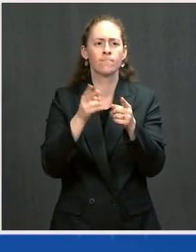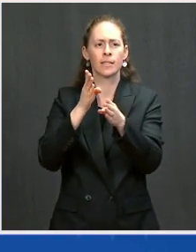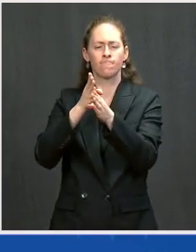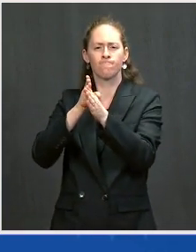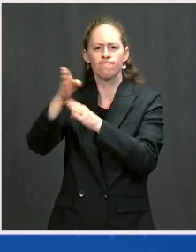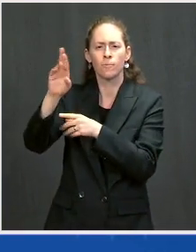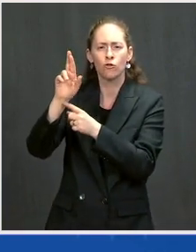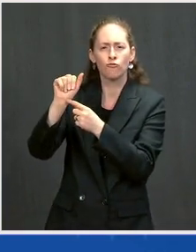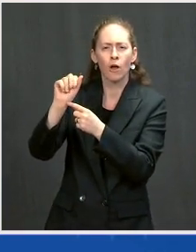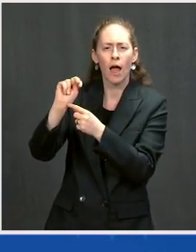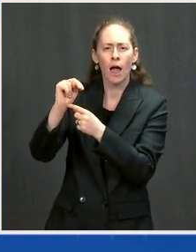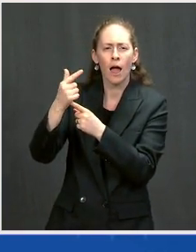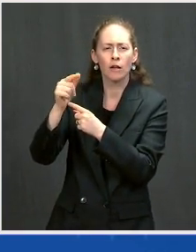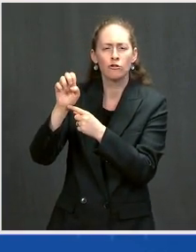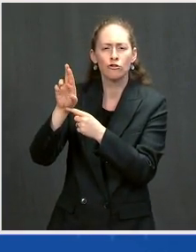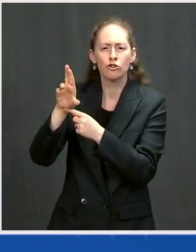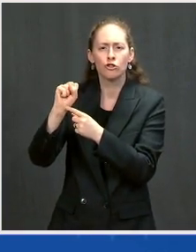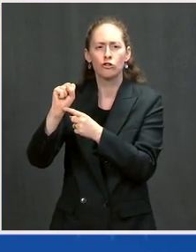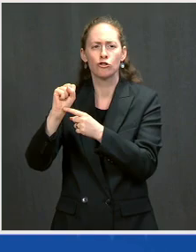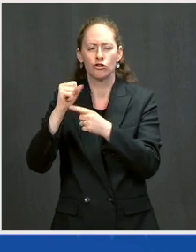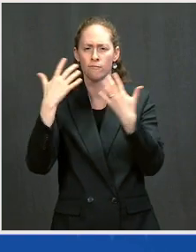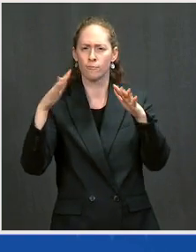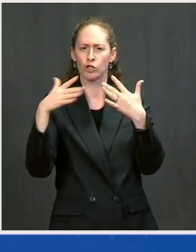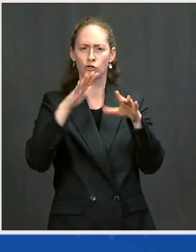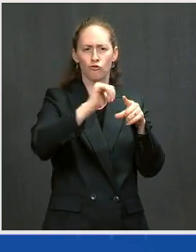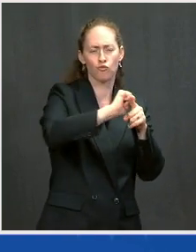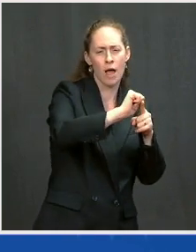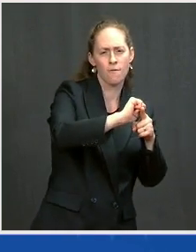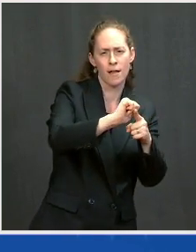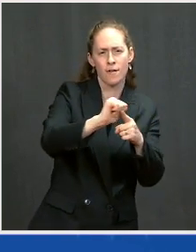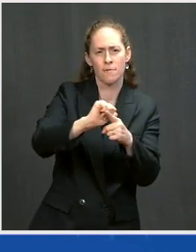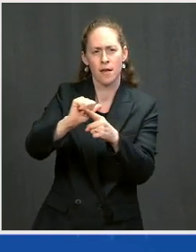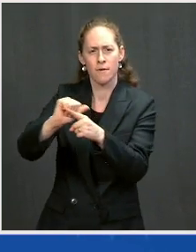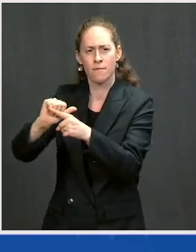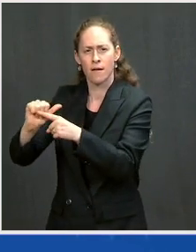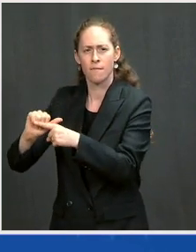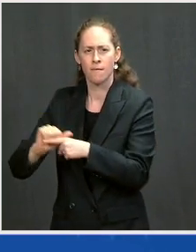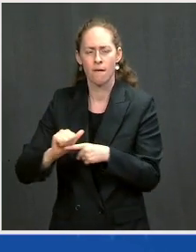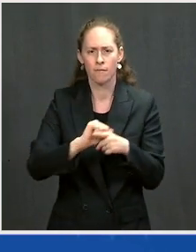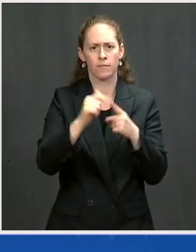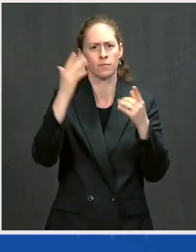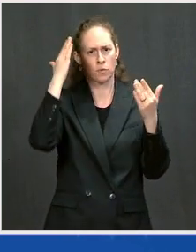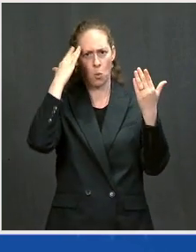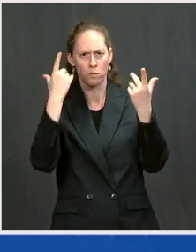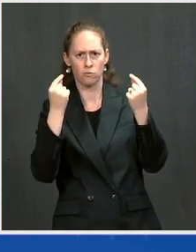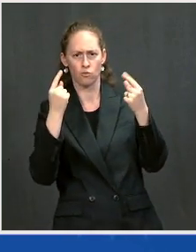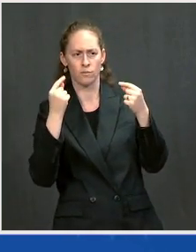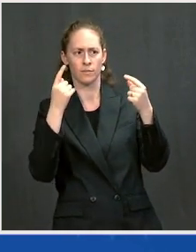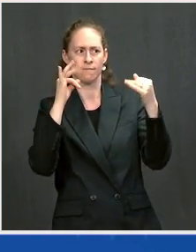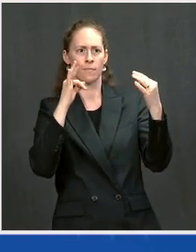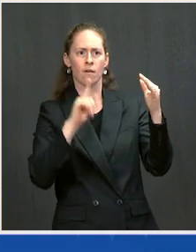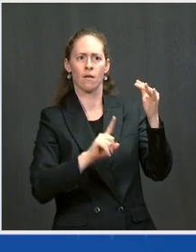Physical conditioning, tactical training, working as a team, get the basics right then build from there.